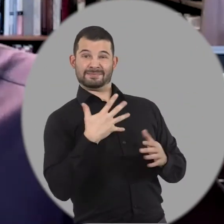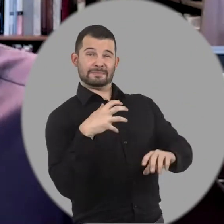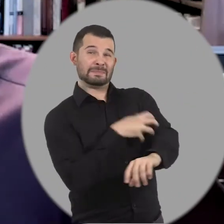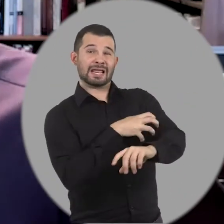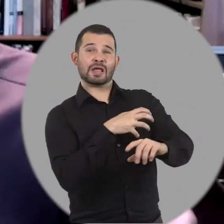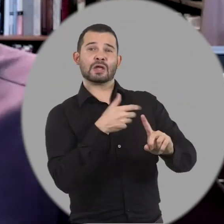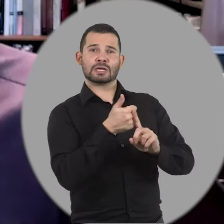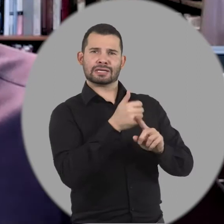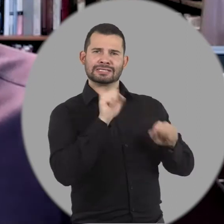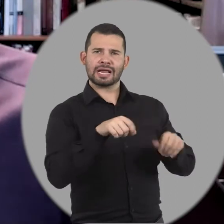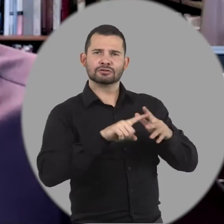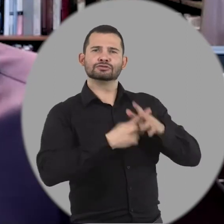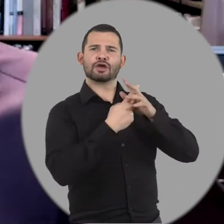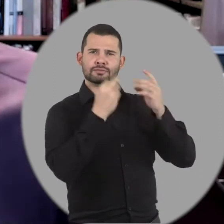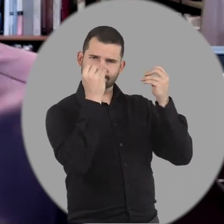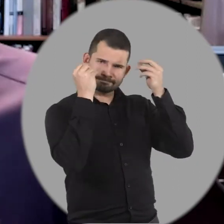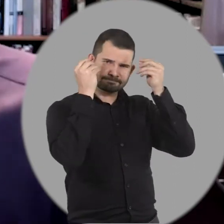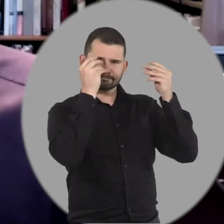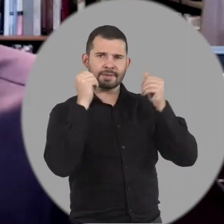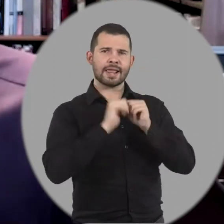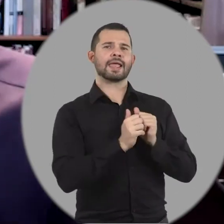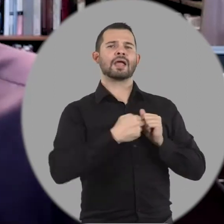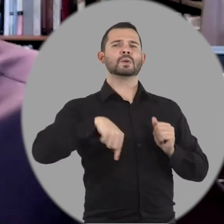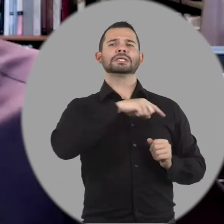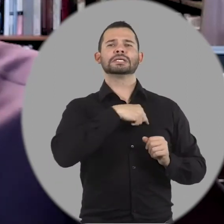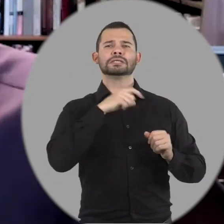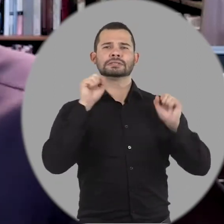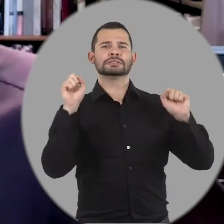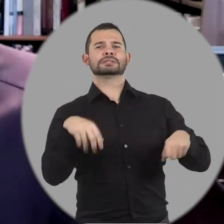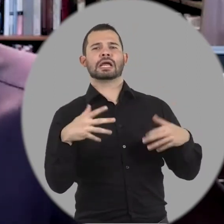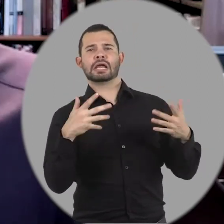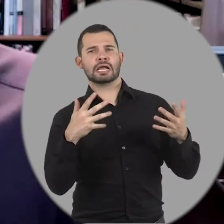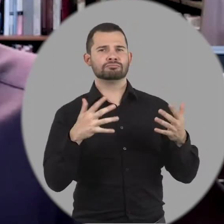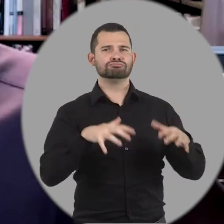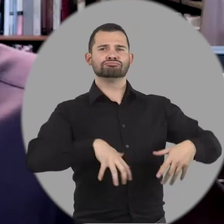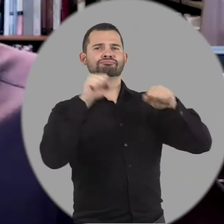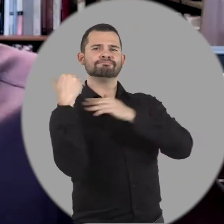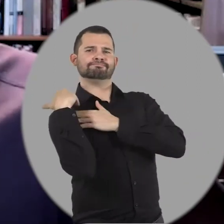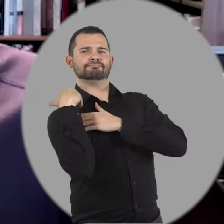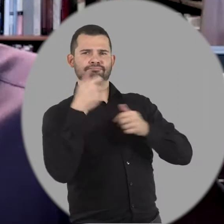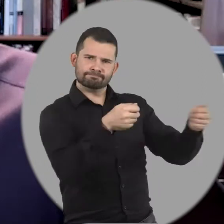the process of change. So rather than thinking about depositing our solutions, hard earned